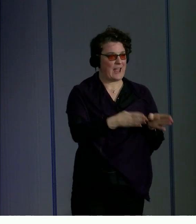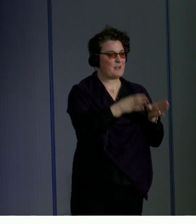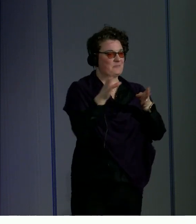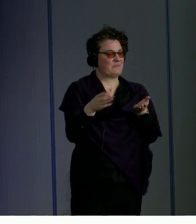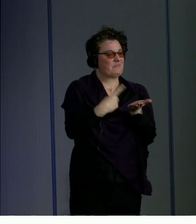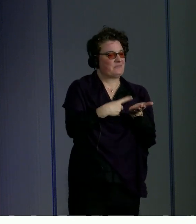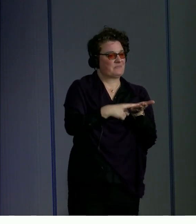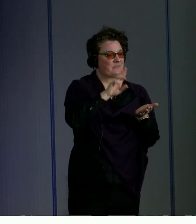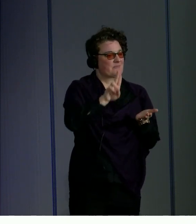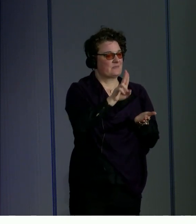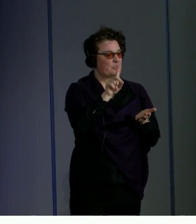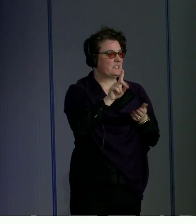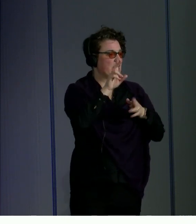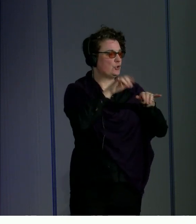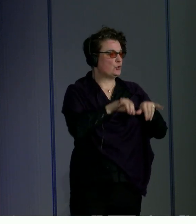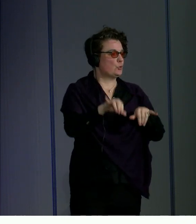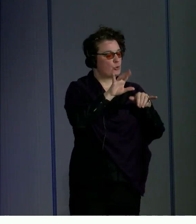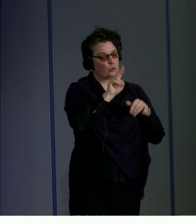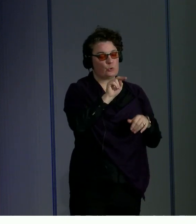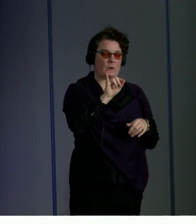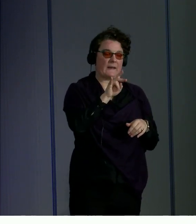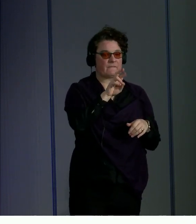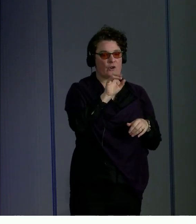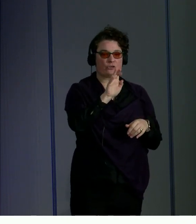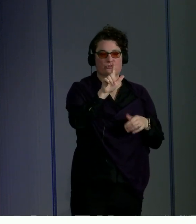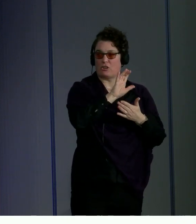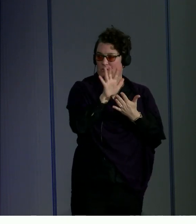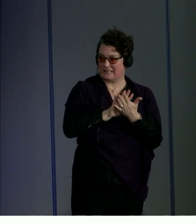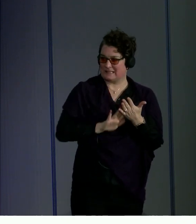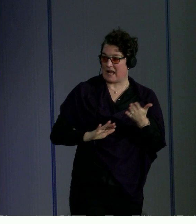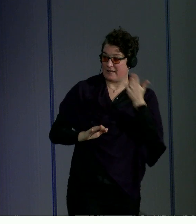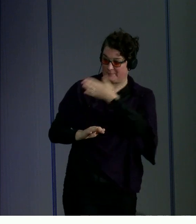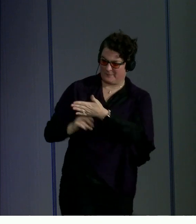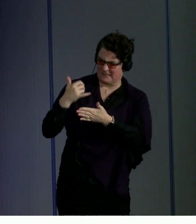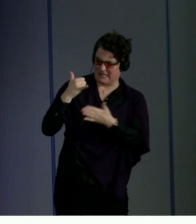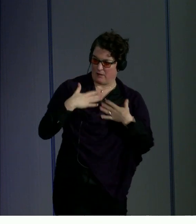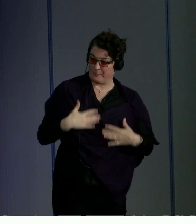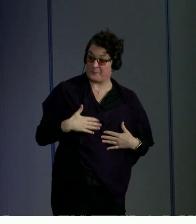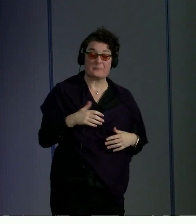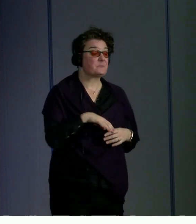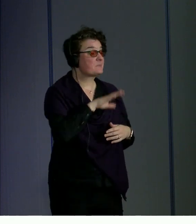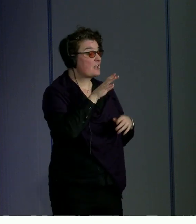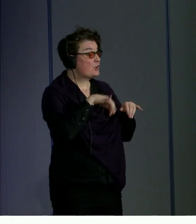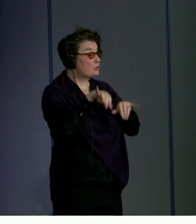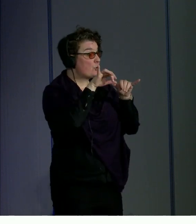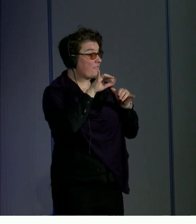Universal Design is the design of products and environmental to be useable